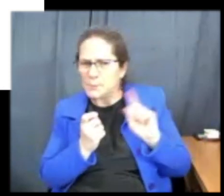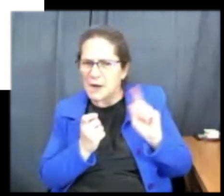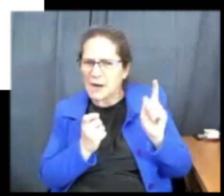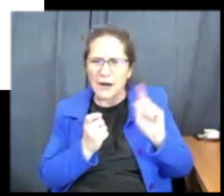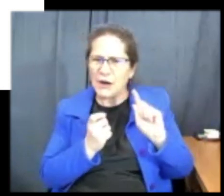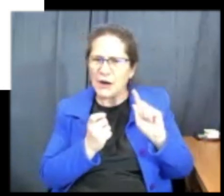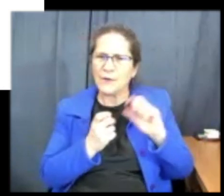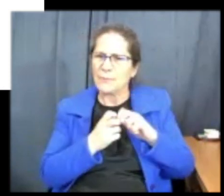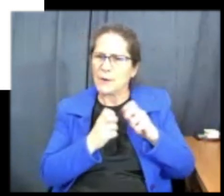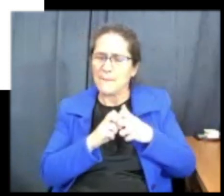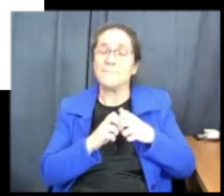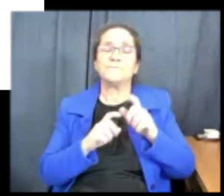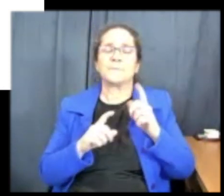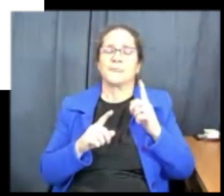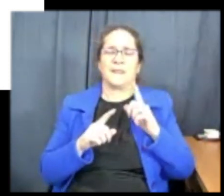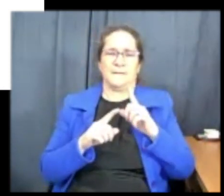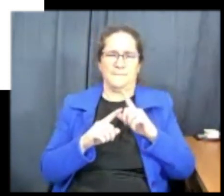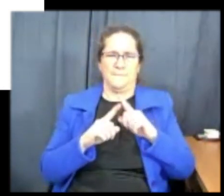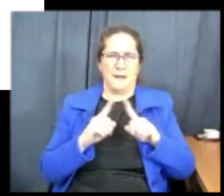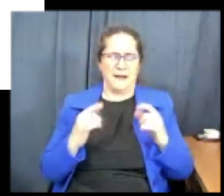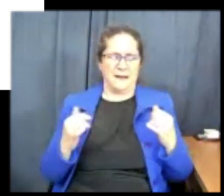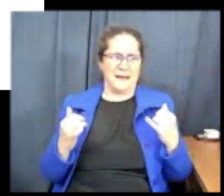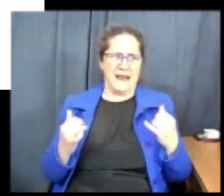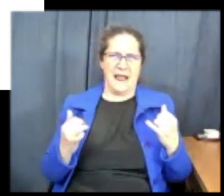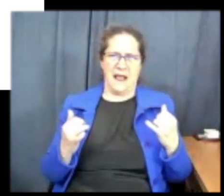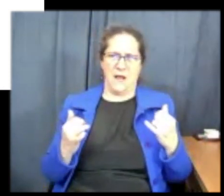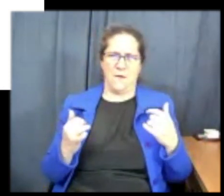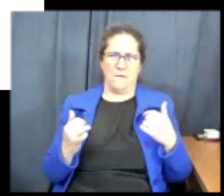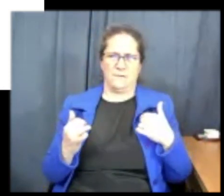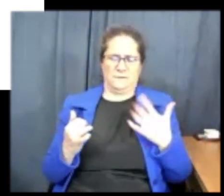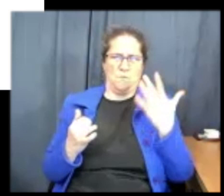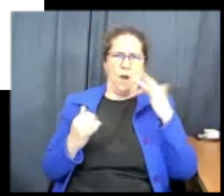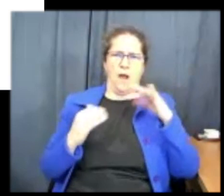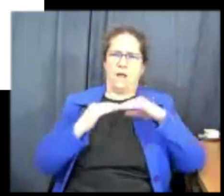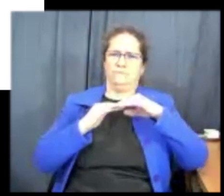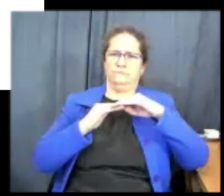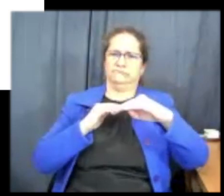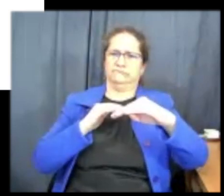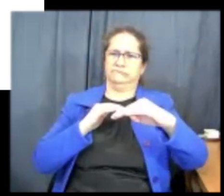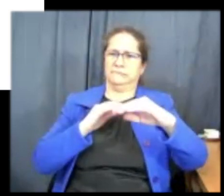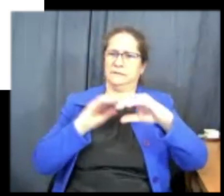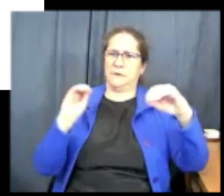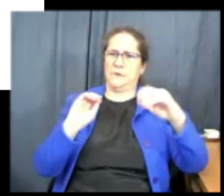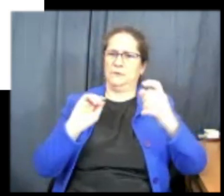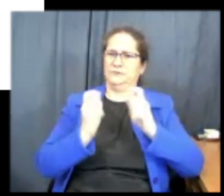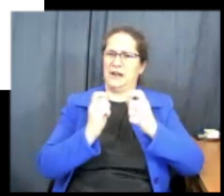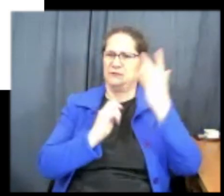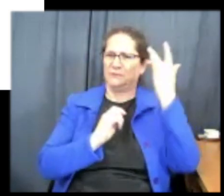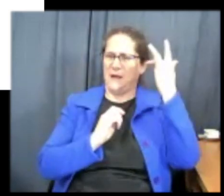But now why is it remaining there, so to speak? And so for this one, again,